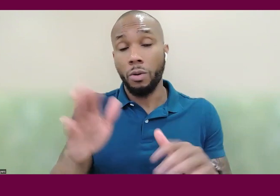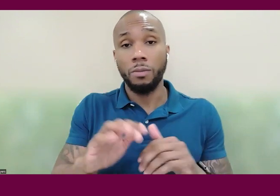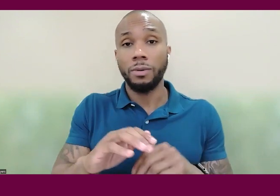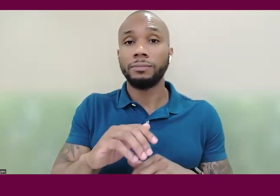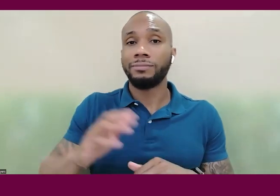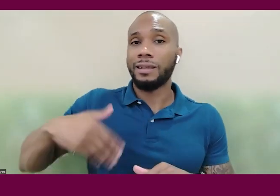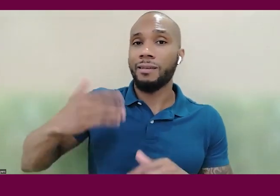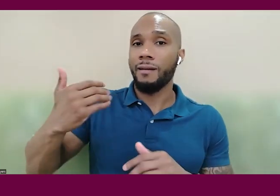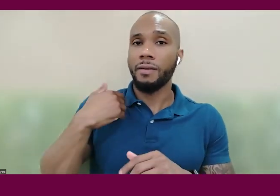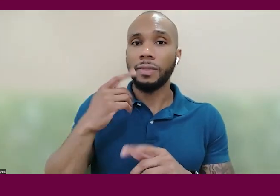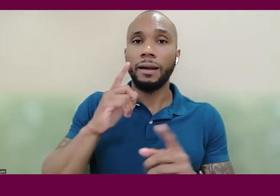I haven't had that conversation.